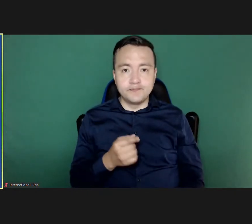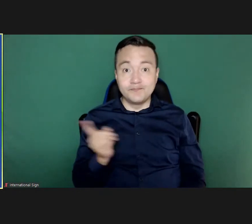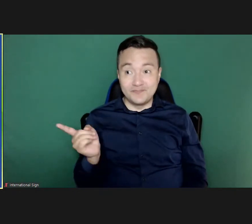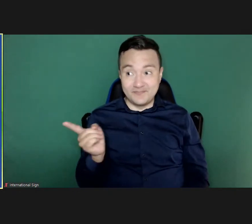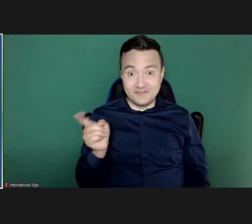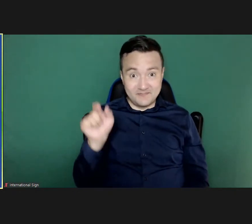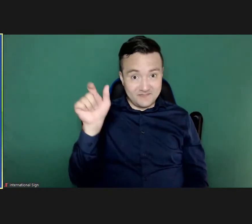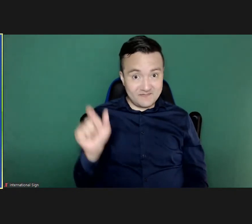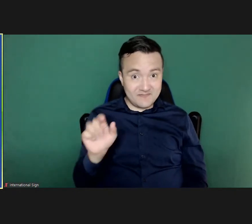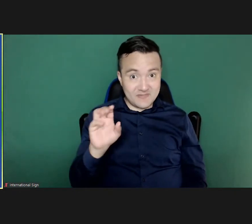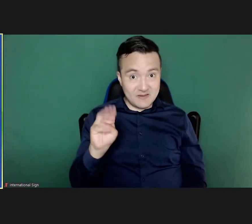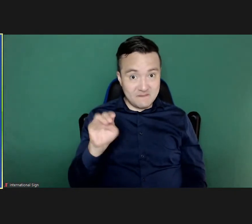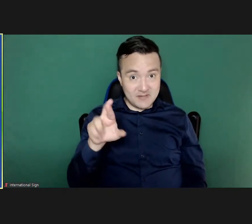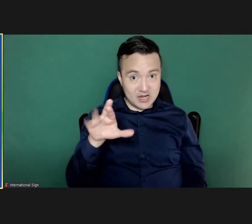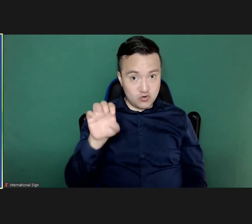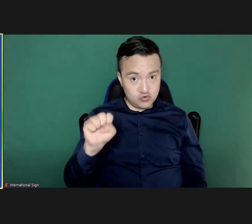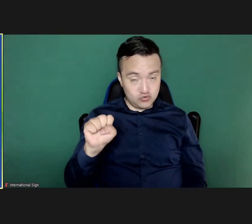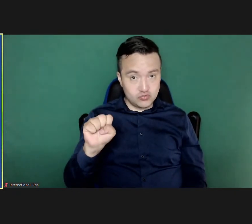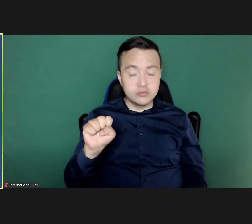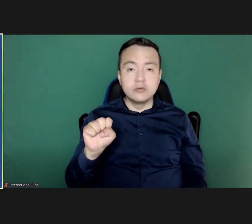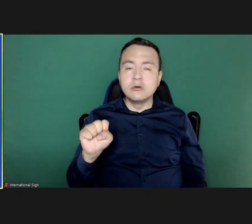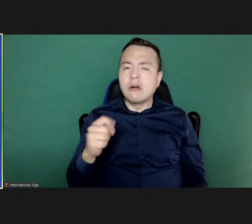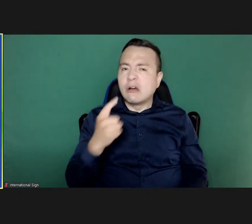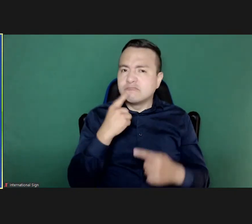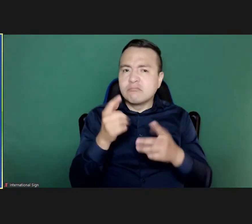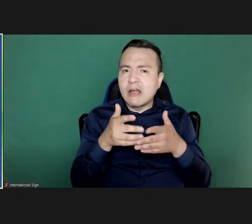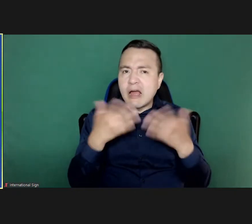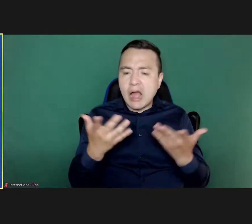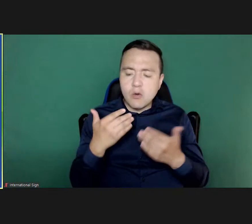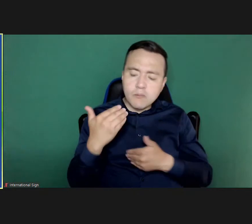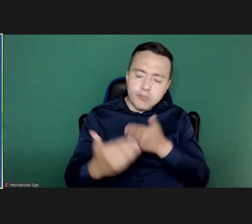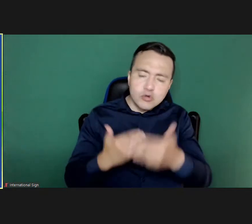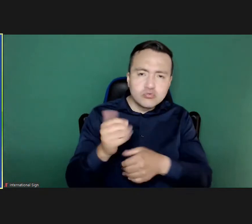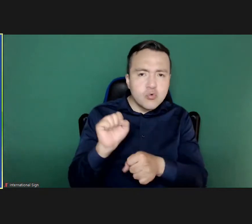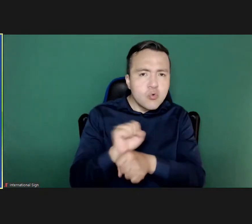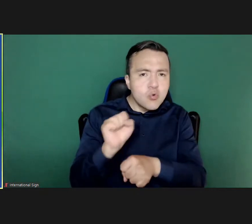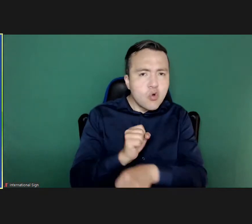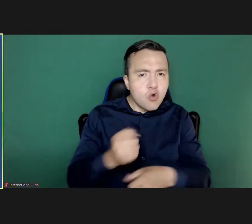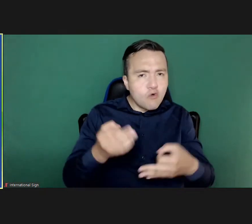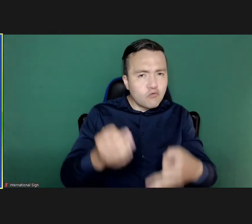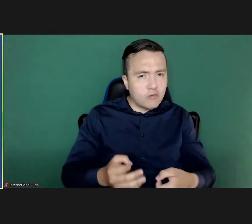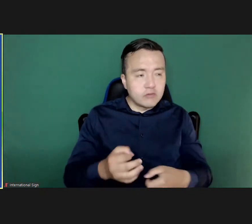living with NCDs, in these decision making processes? For health programs and health systems strengthening for NCDs?